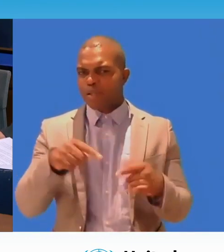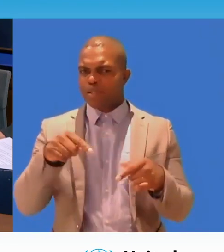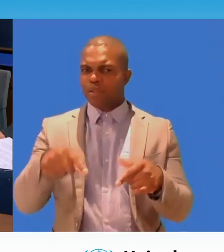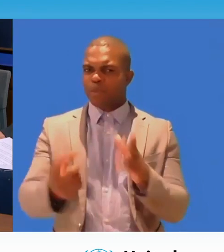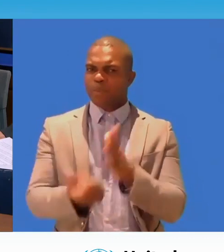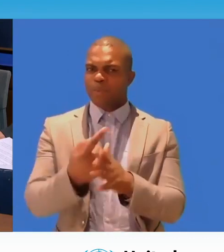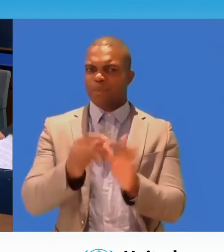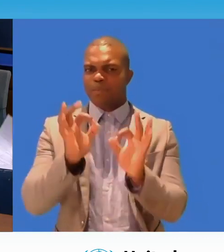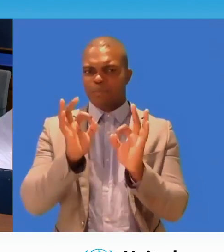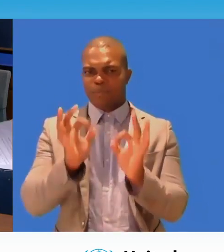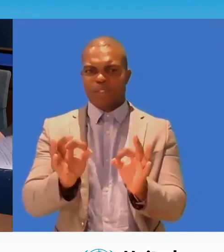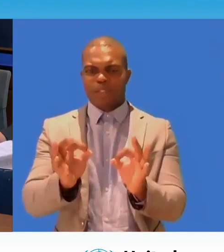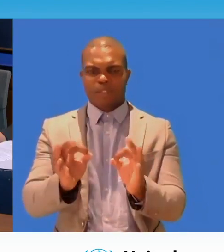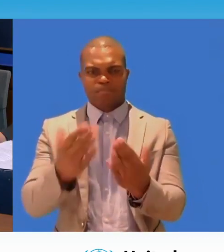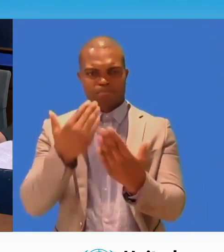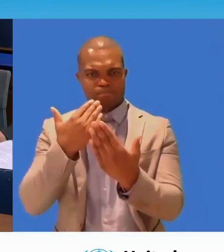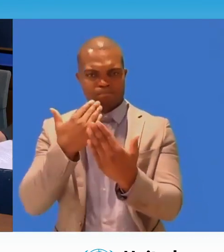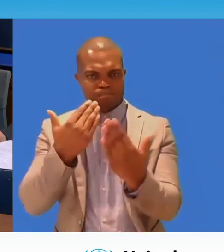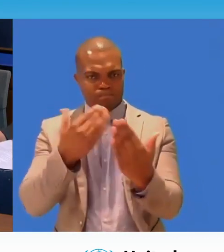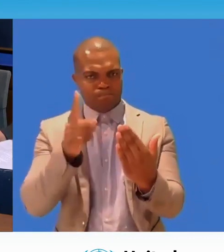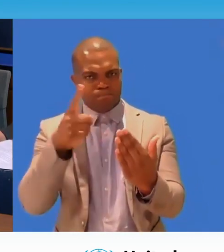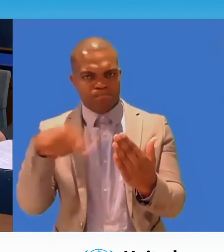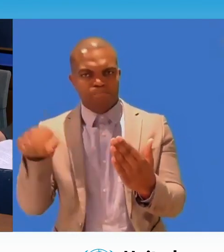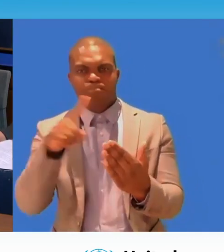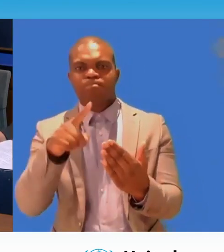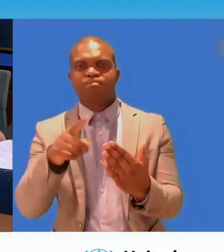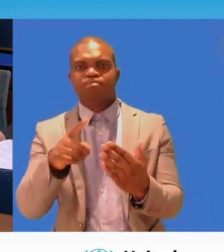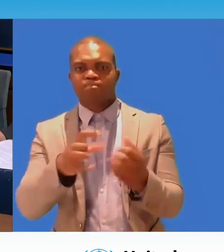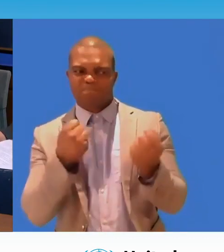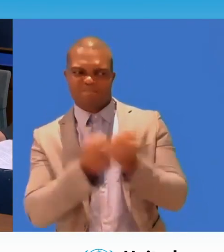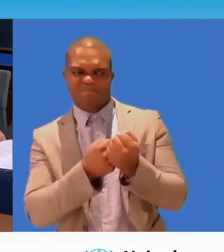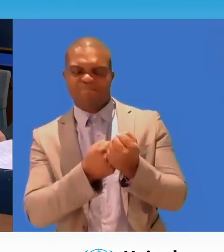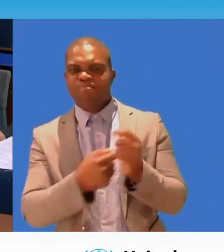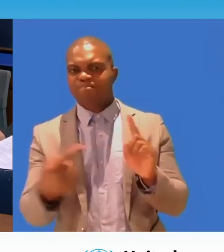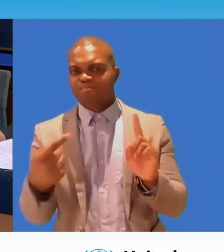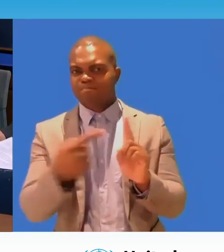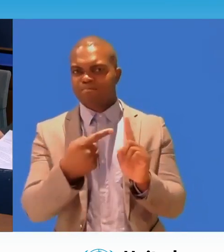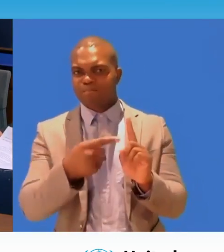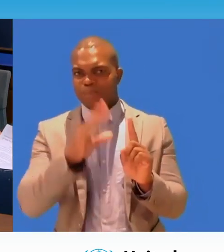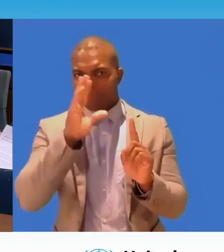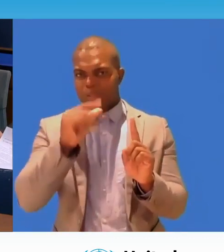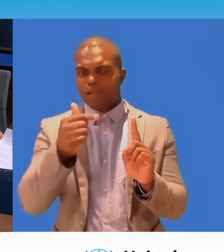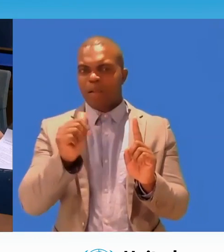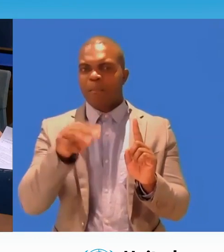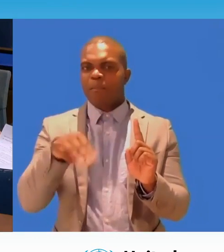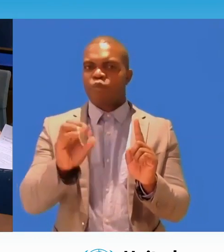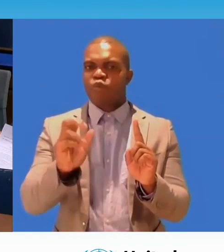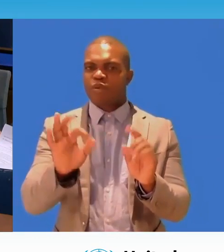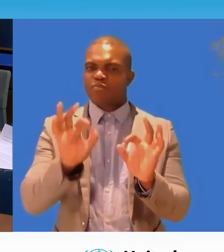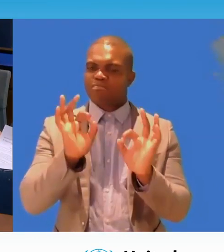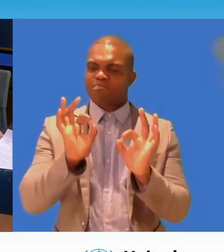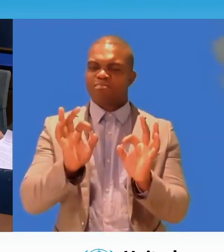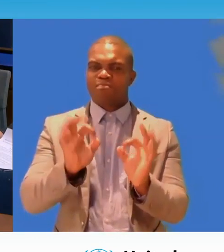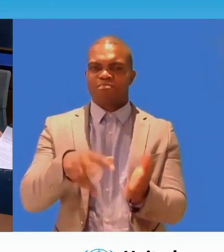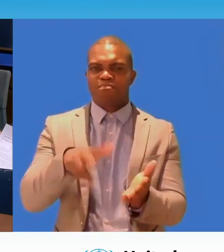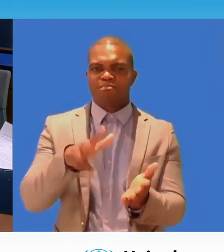the convention including towards an inclusive Society Mr President Japan also emphasizes the